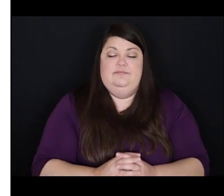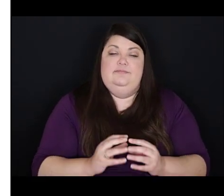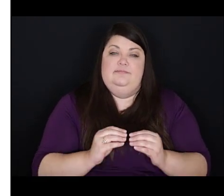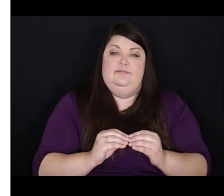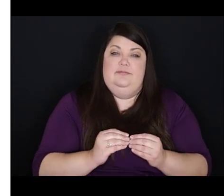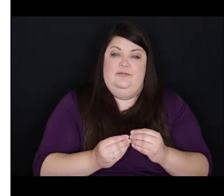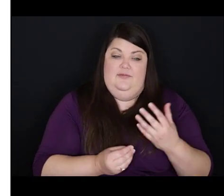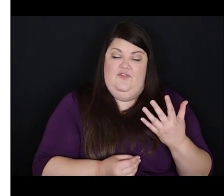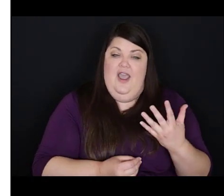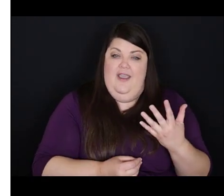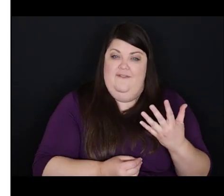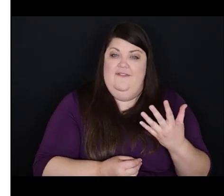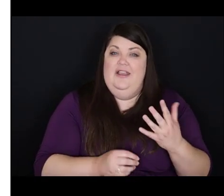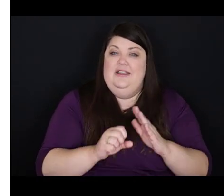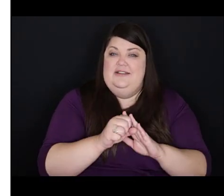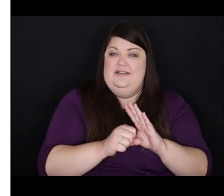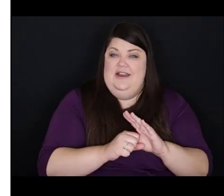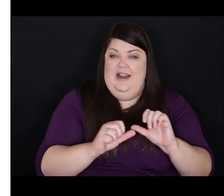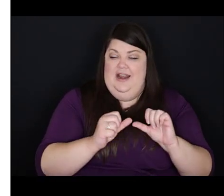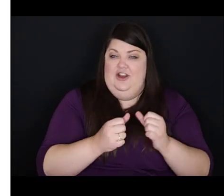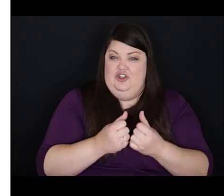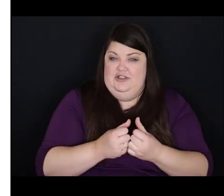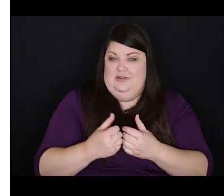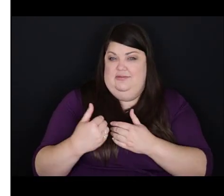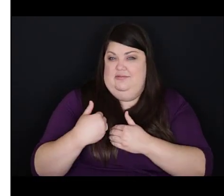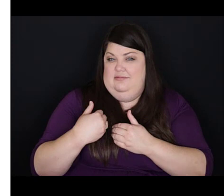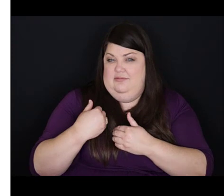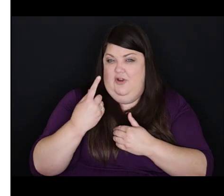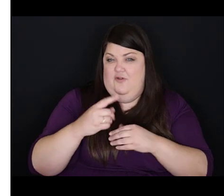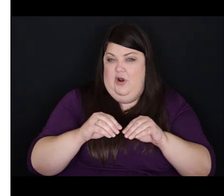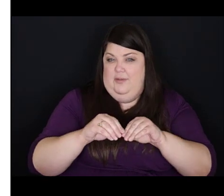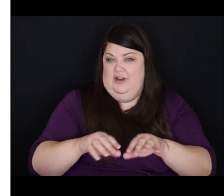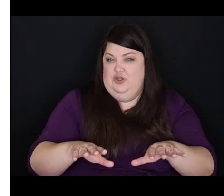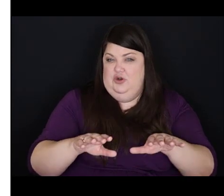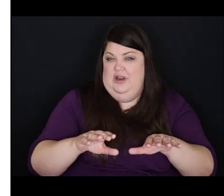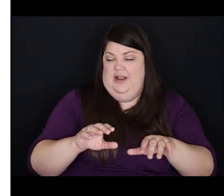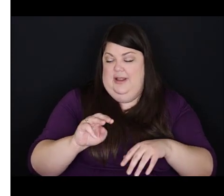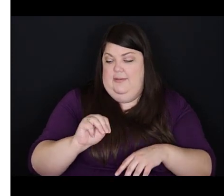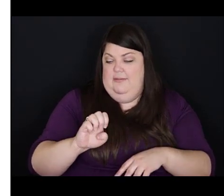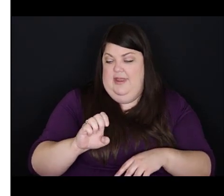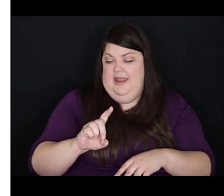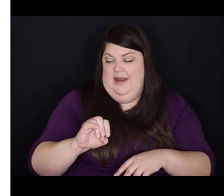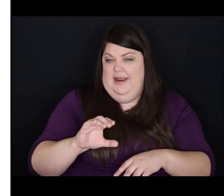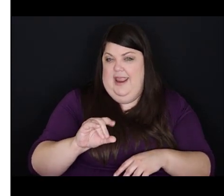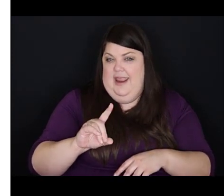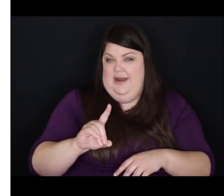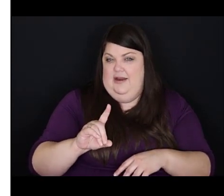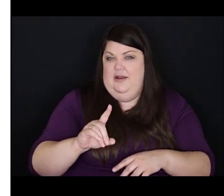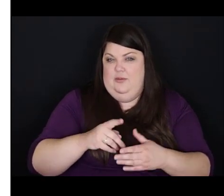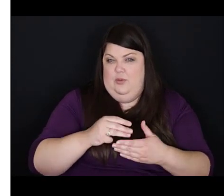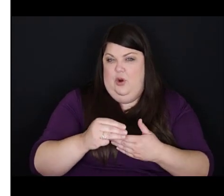responsible for administering the State Medicaid plan under title XIX of the Social Security Act;